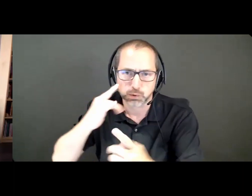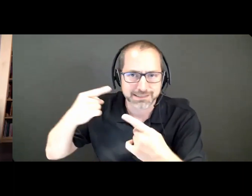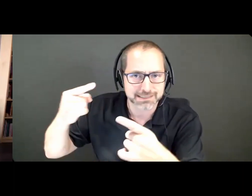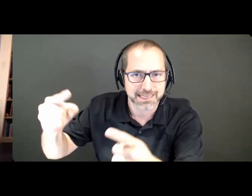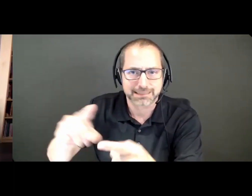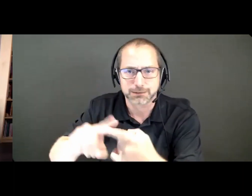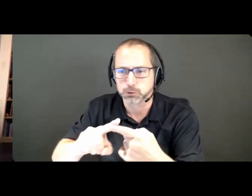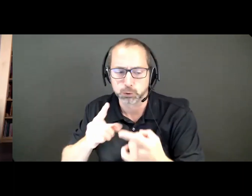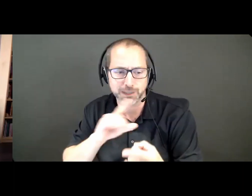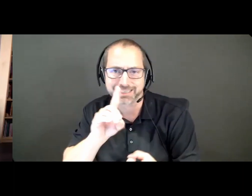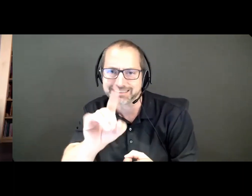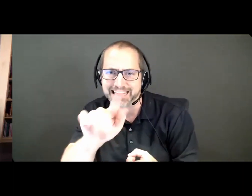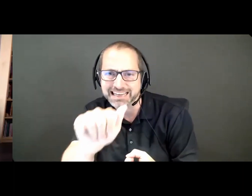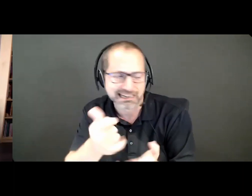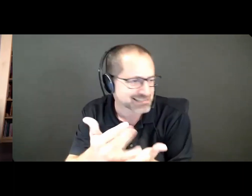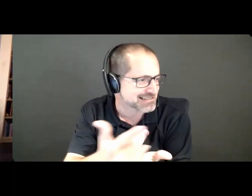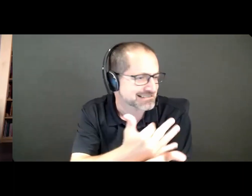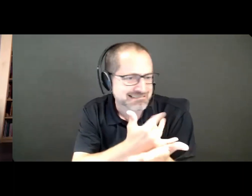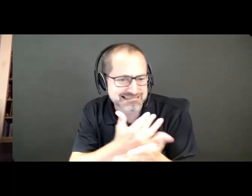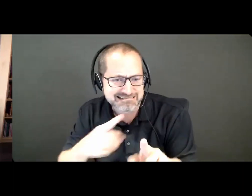usable data to support disabled populations?